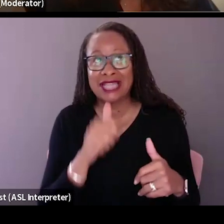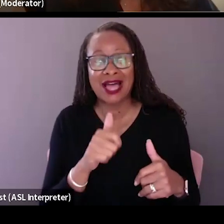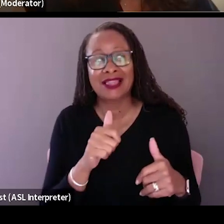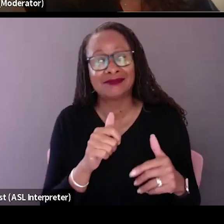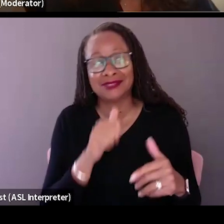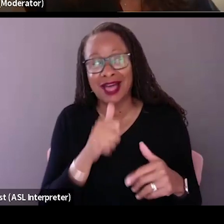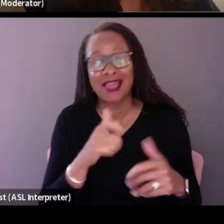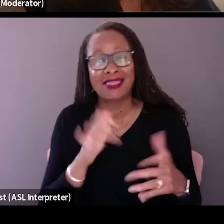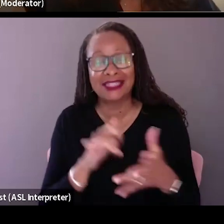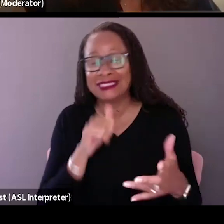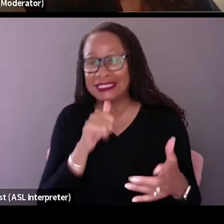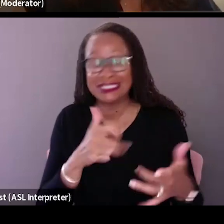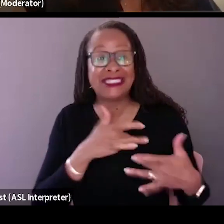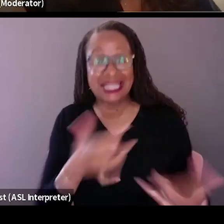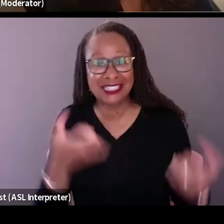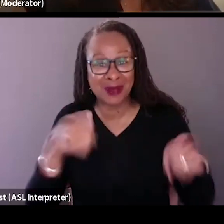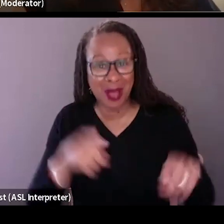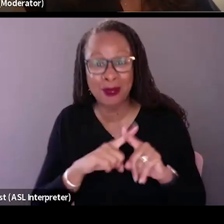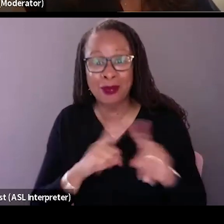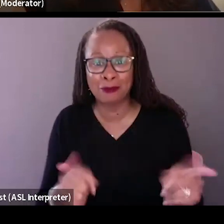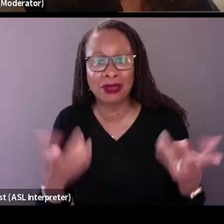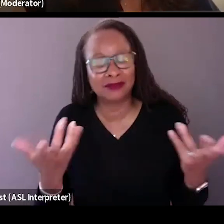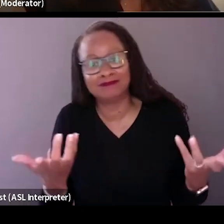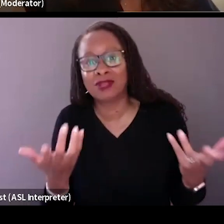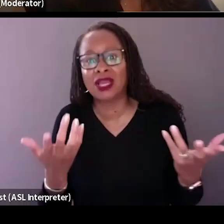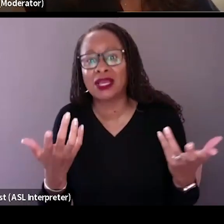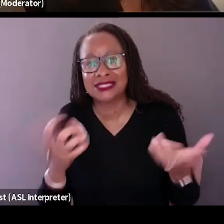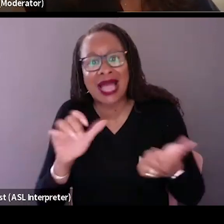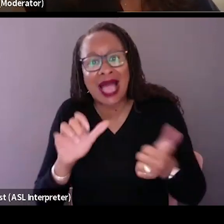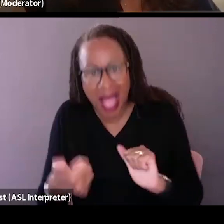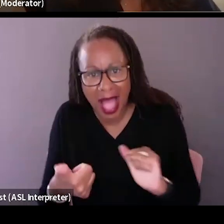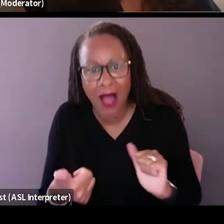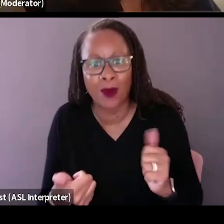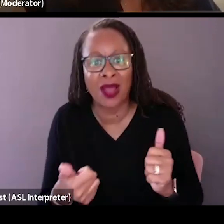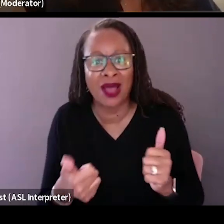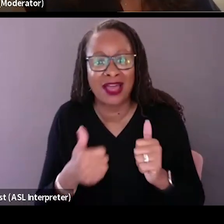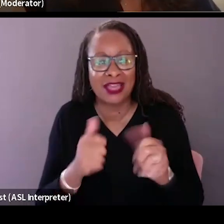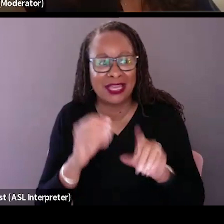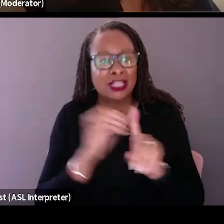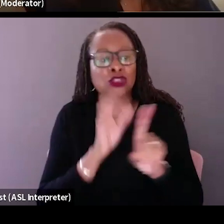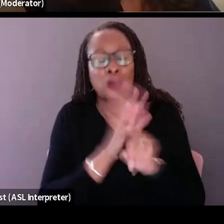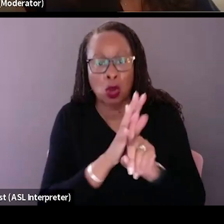this family potentially was up to for a hundred years. So that was the one most relatable thing to go in